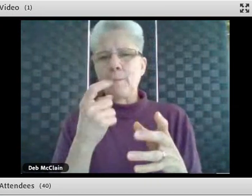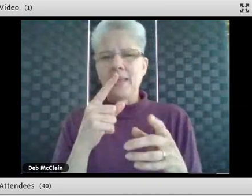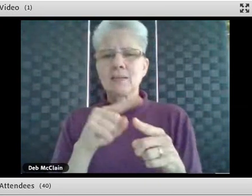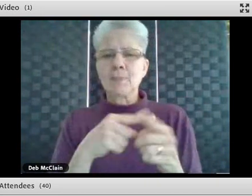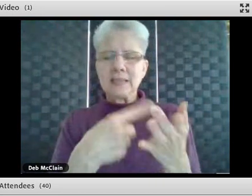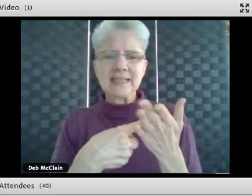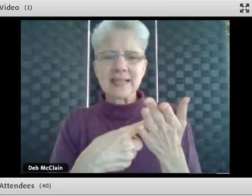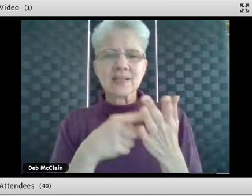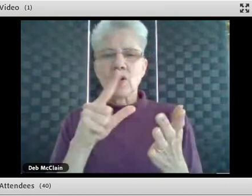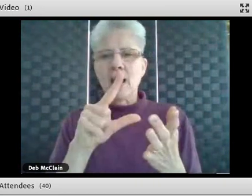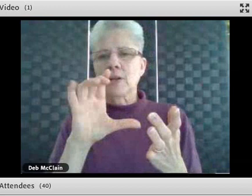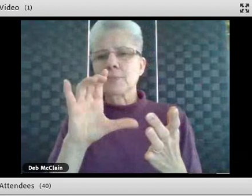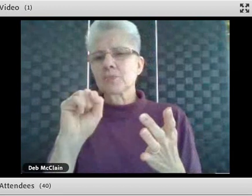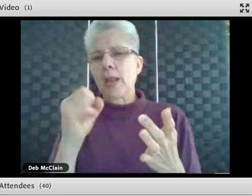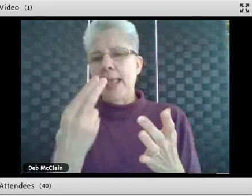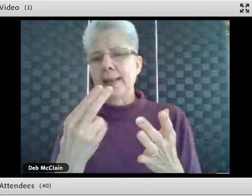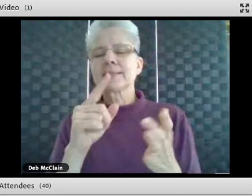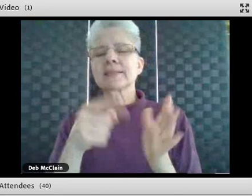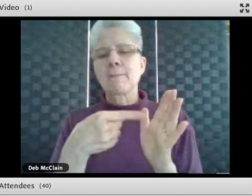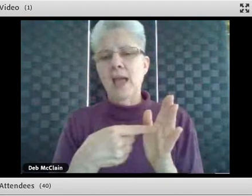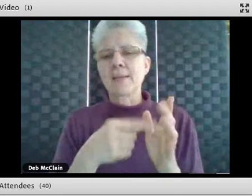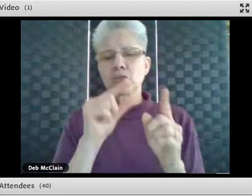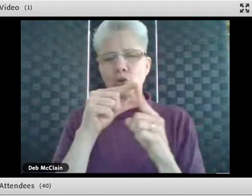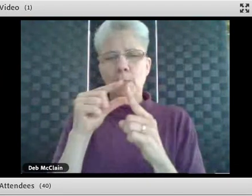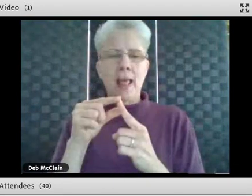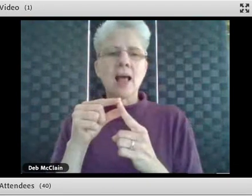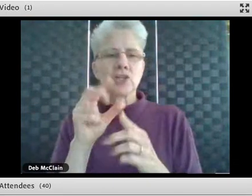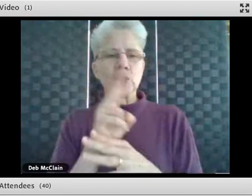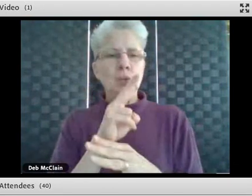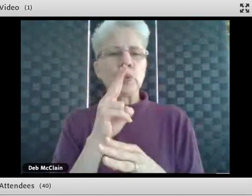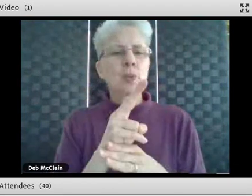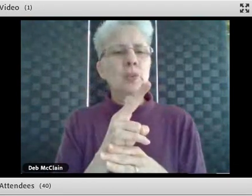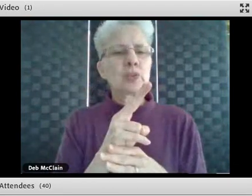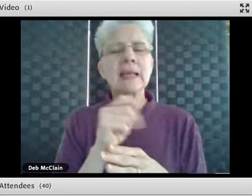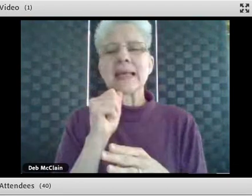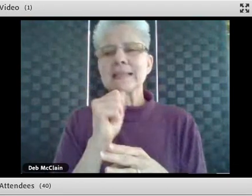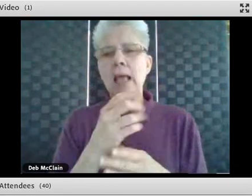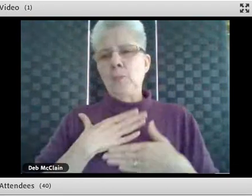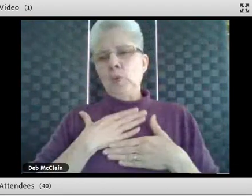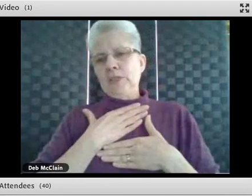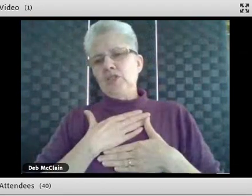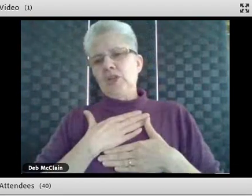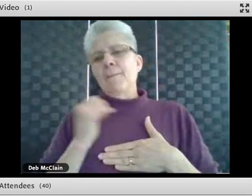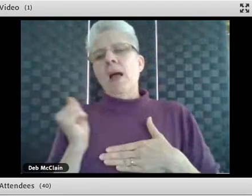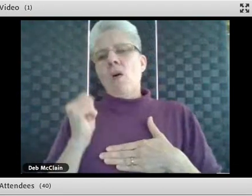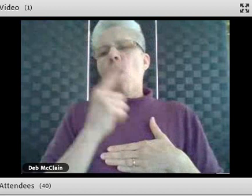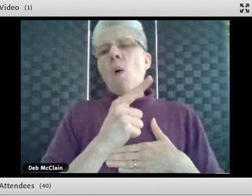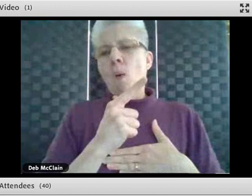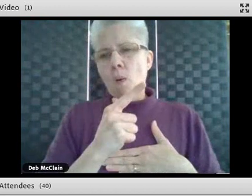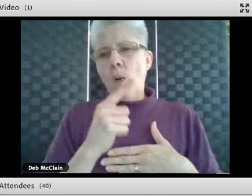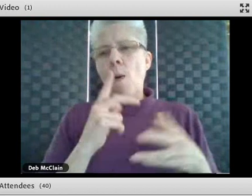Library of Congress Subject Headings is that, sometimes terminology is used that is not appreciated by all members of the population,